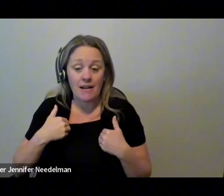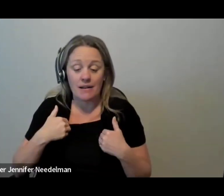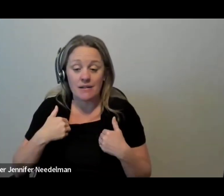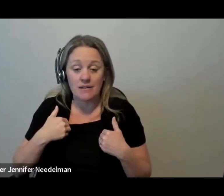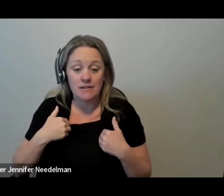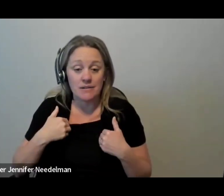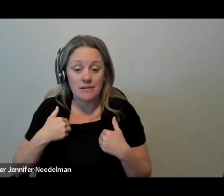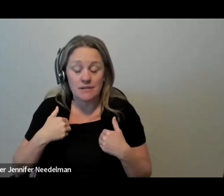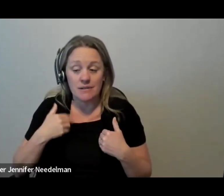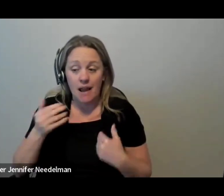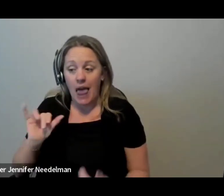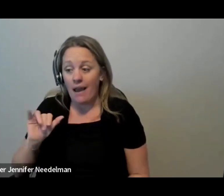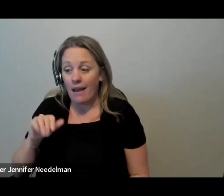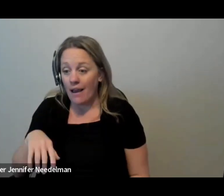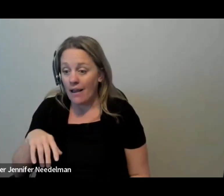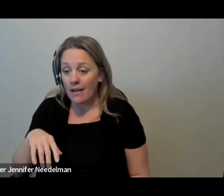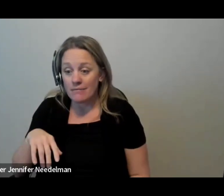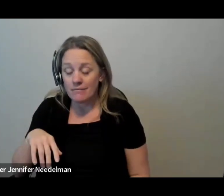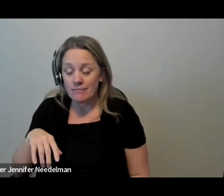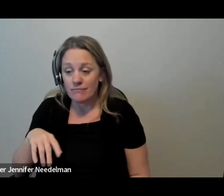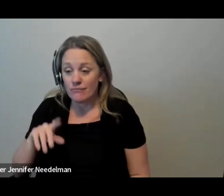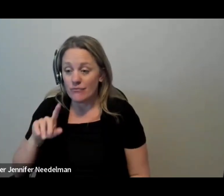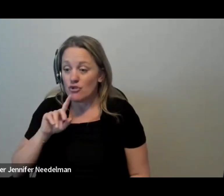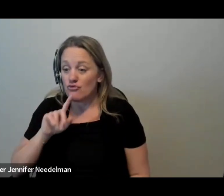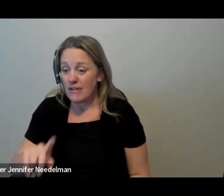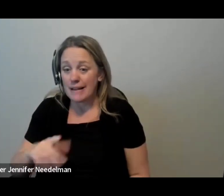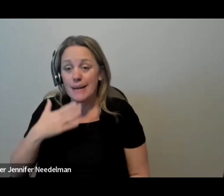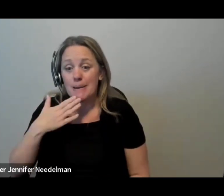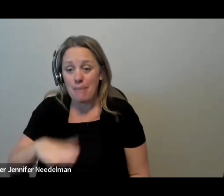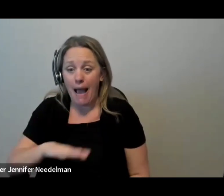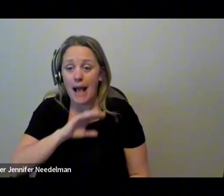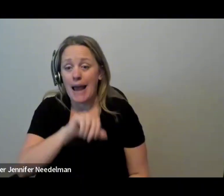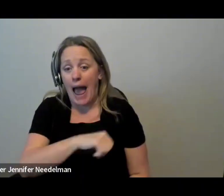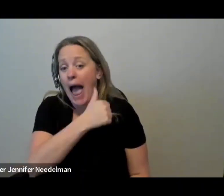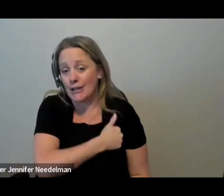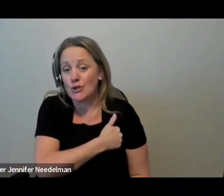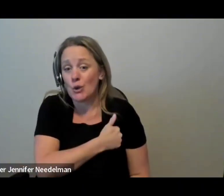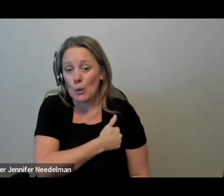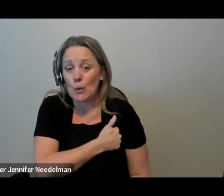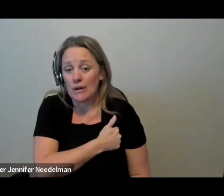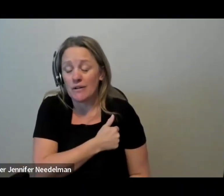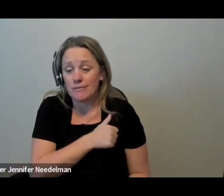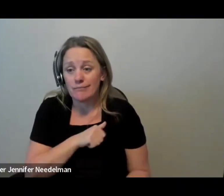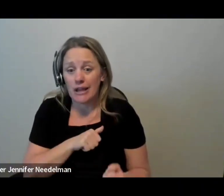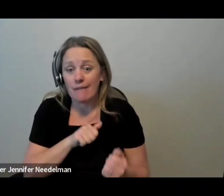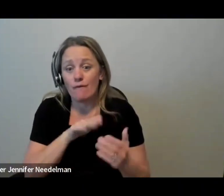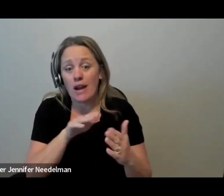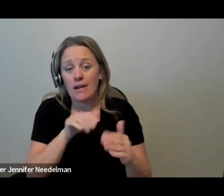I've like really, really bad attitudes towards accessibility as a professional in general.